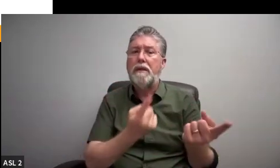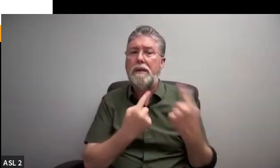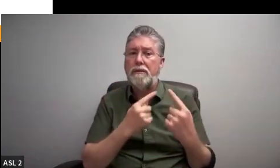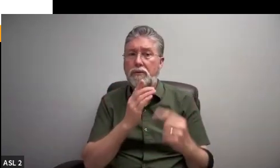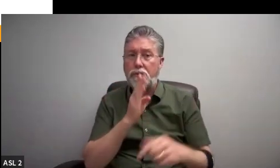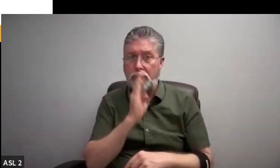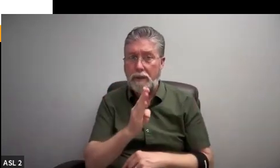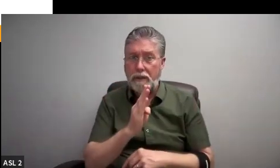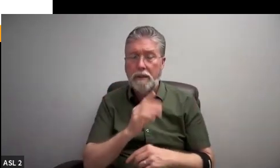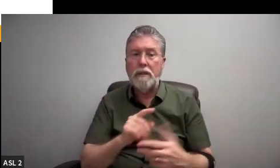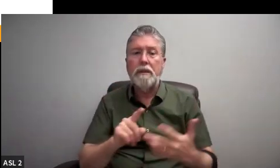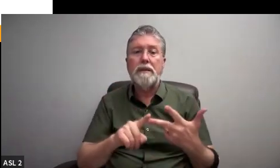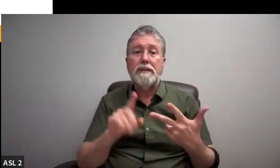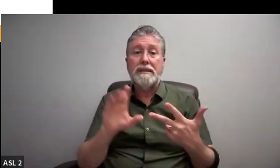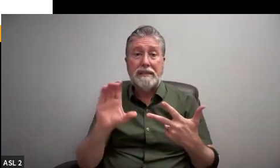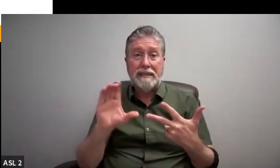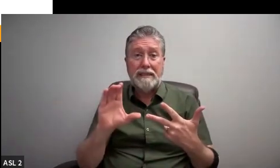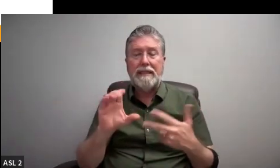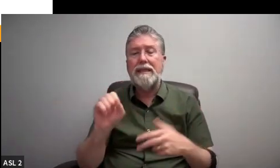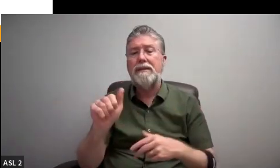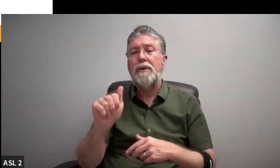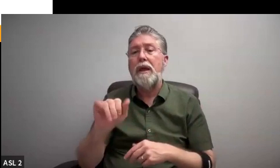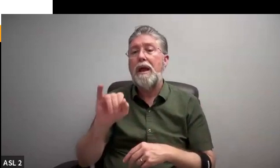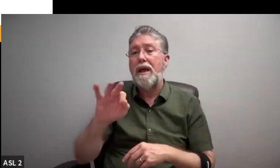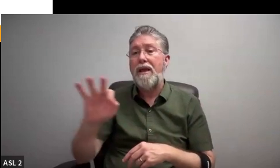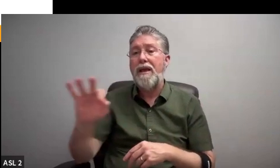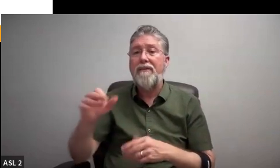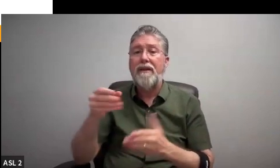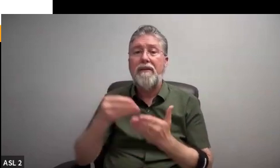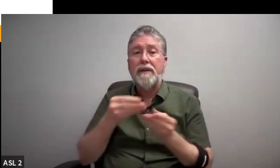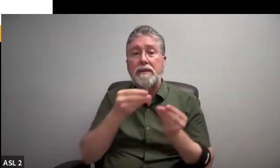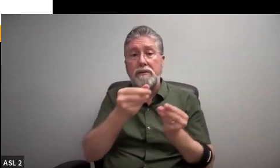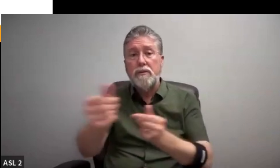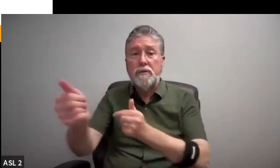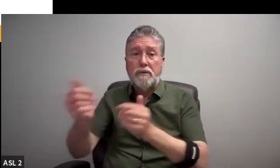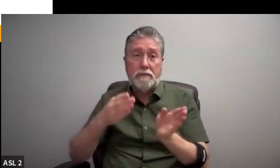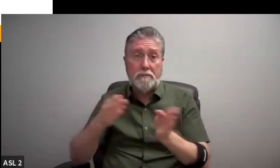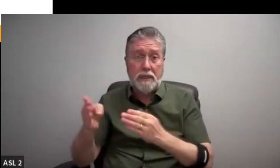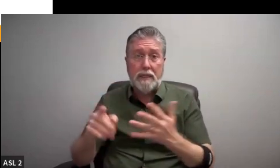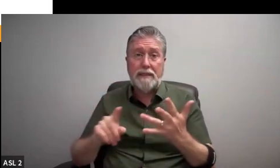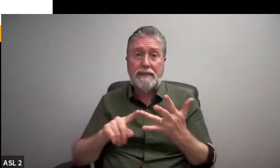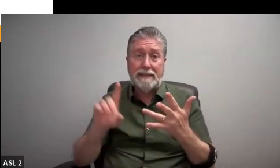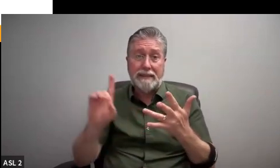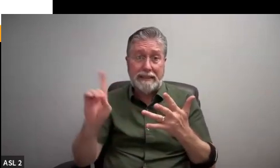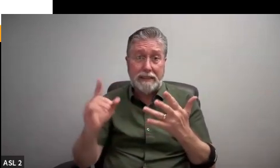Attachment C is the SUA's IFF or funds distribution plan. Attachment D is new